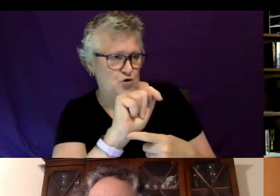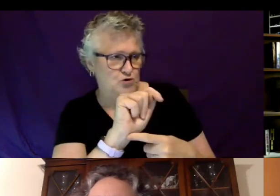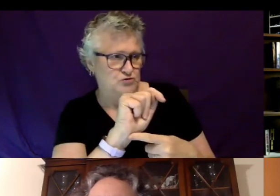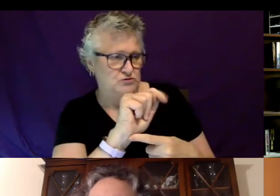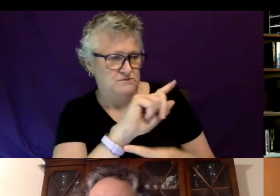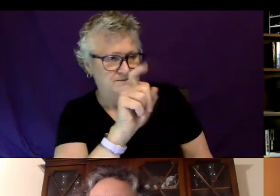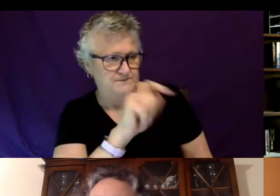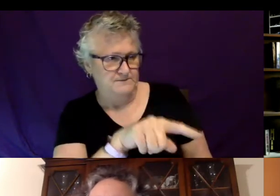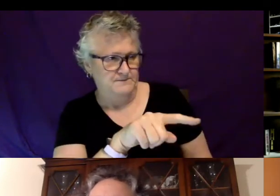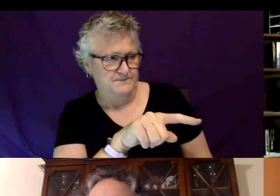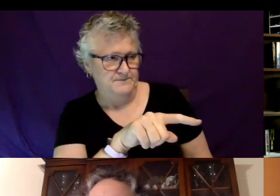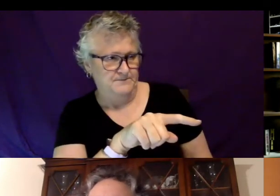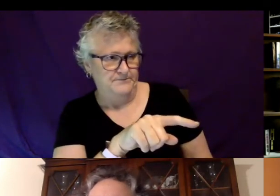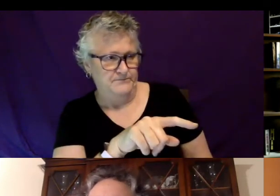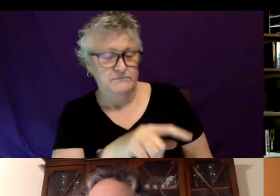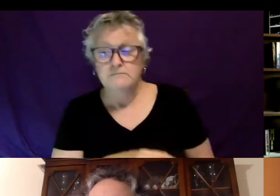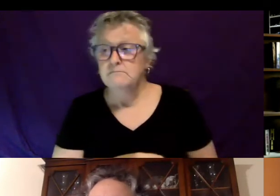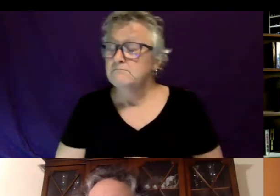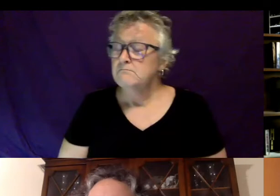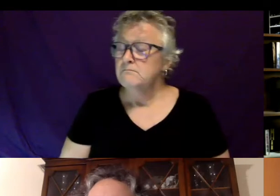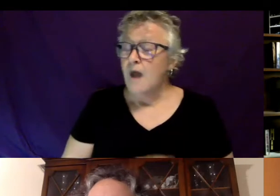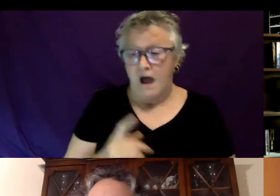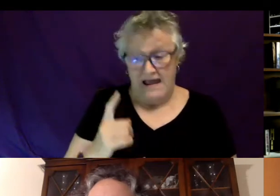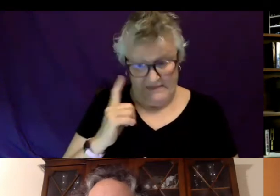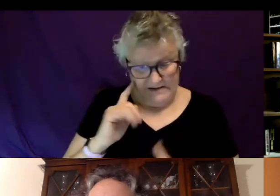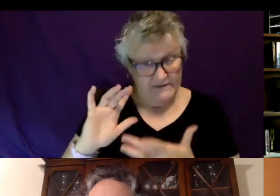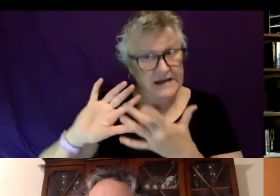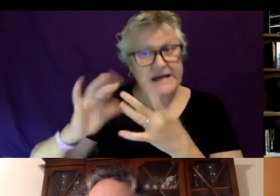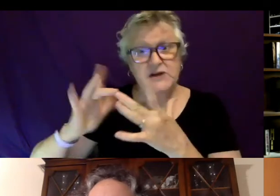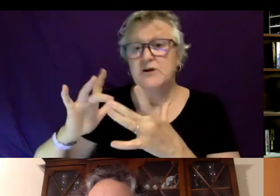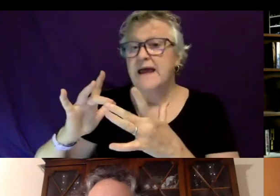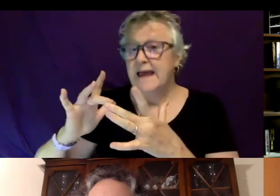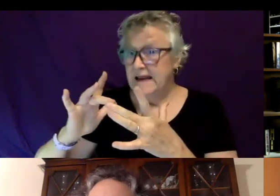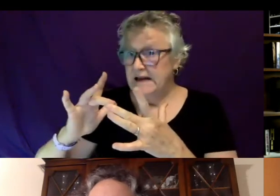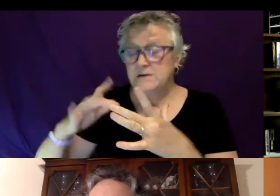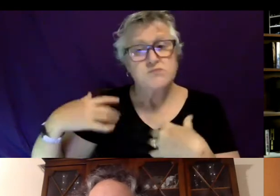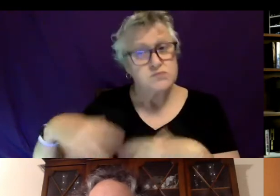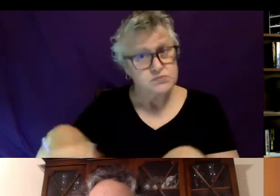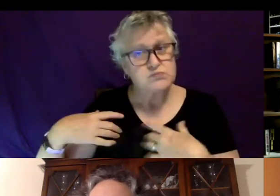I think a lot of people are seeing more art online.